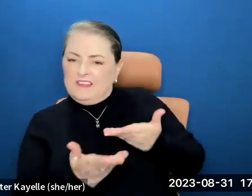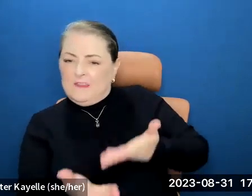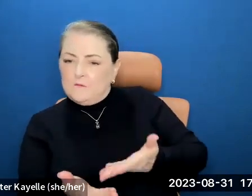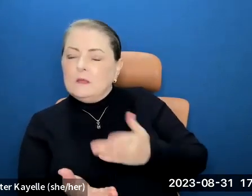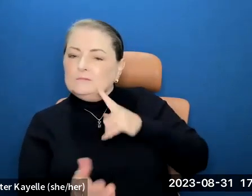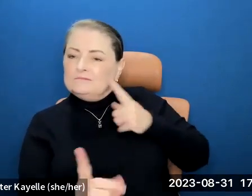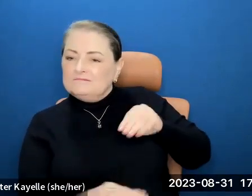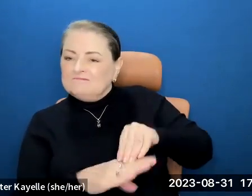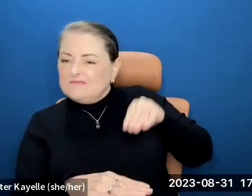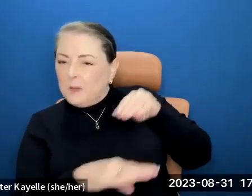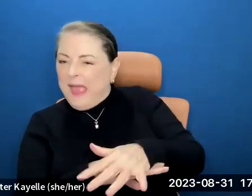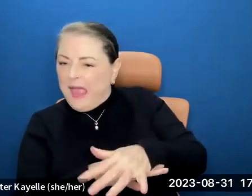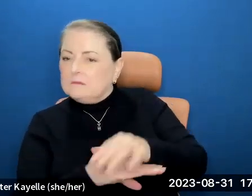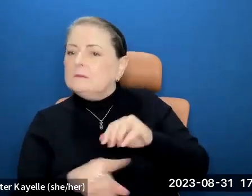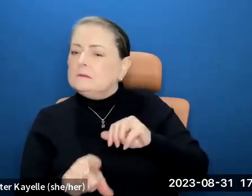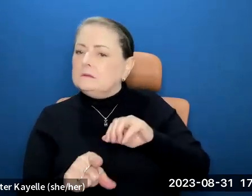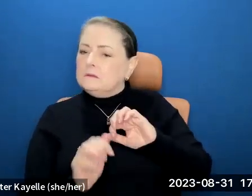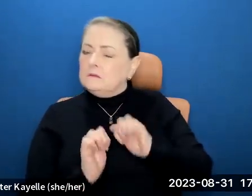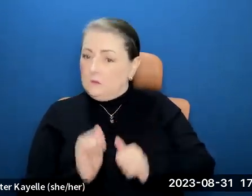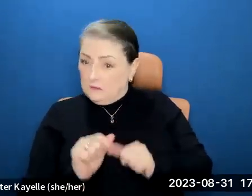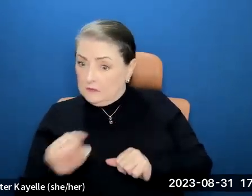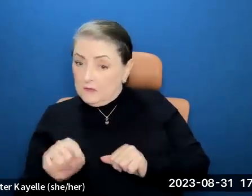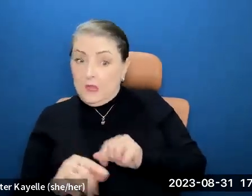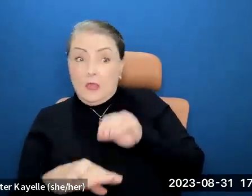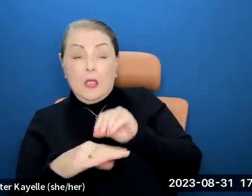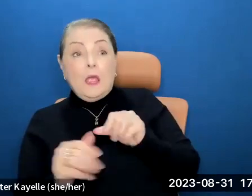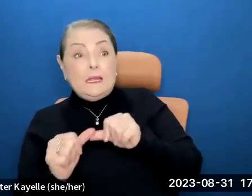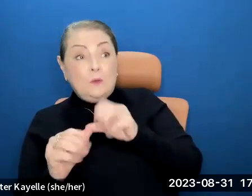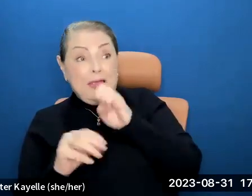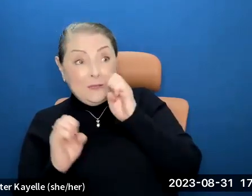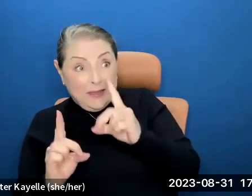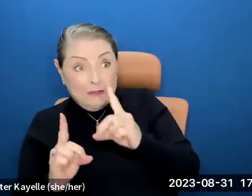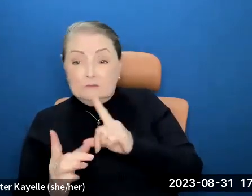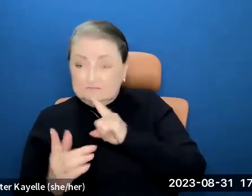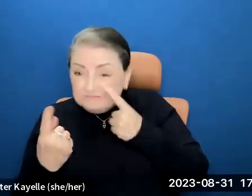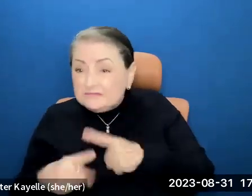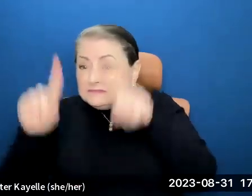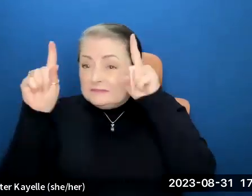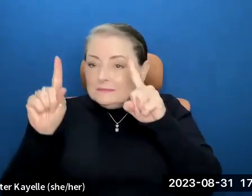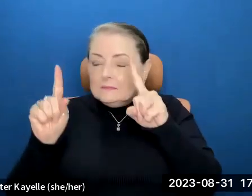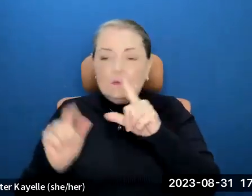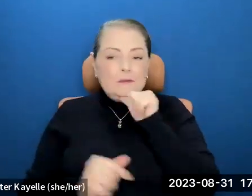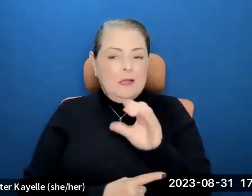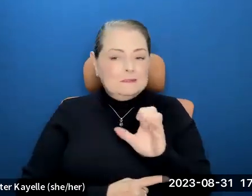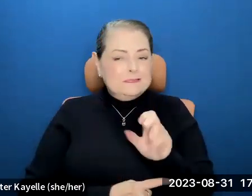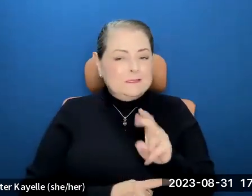impact on whether the continuing education made a difference or not not the ceu training requirement